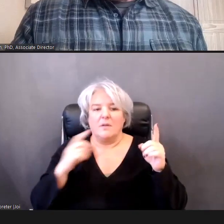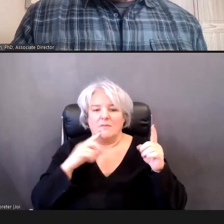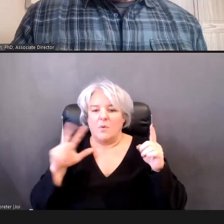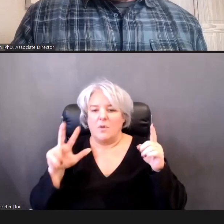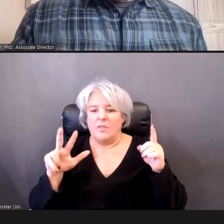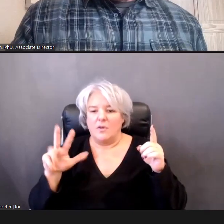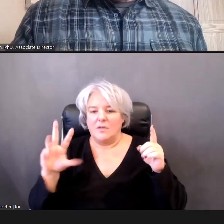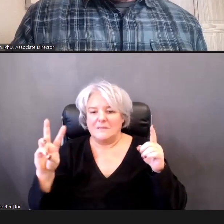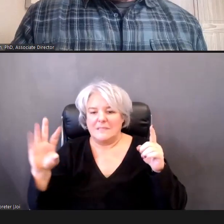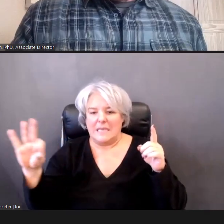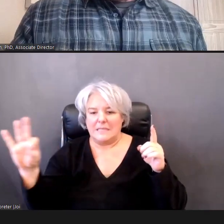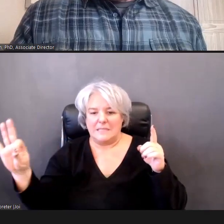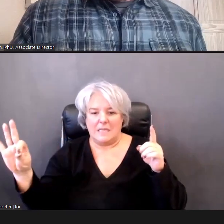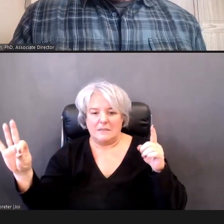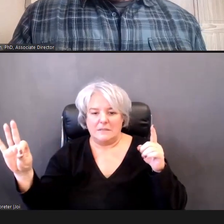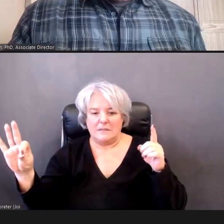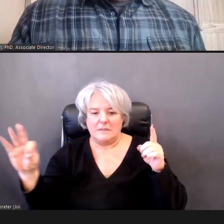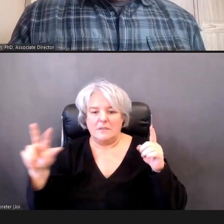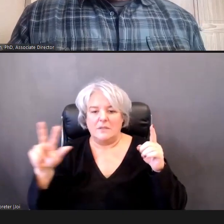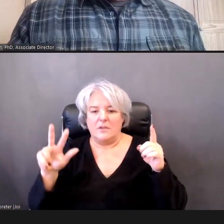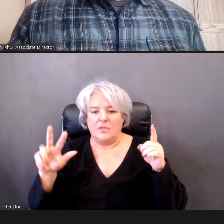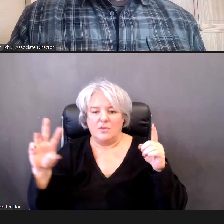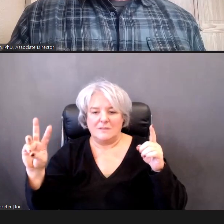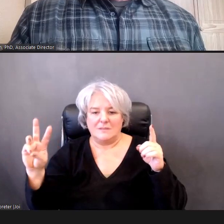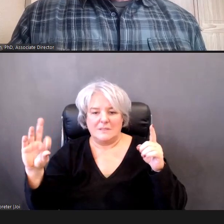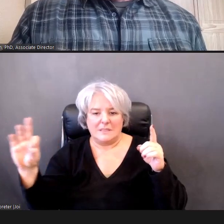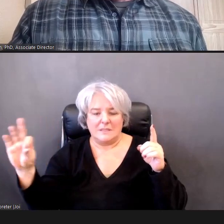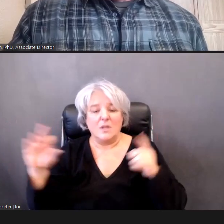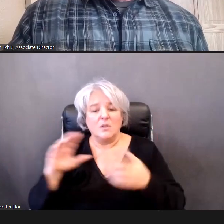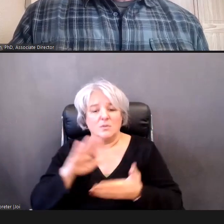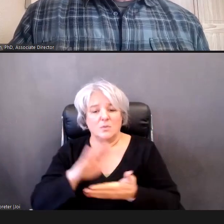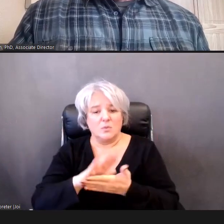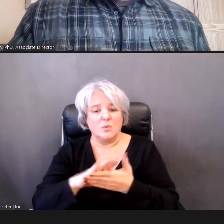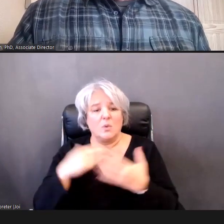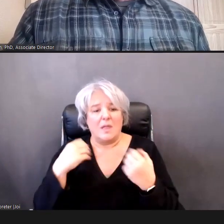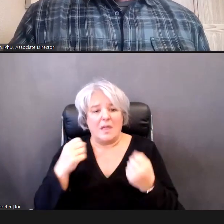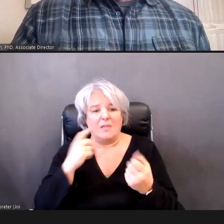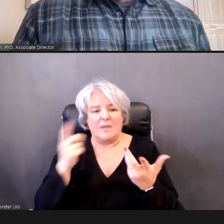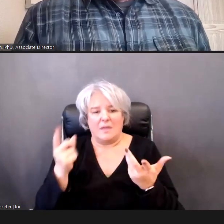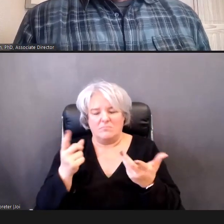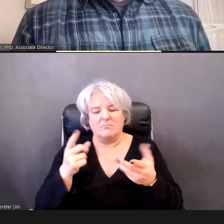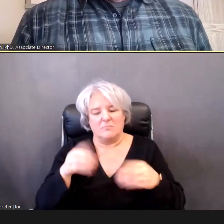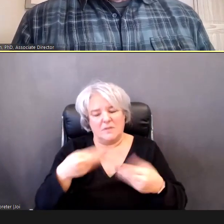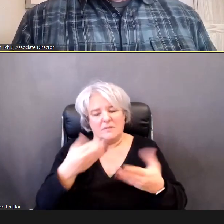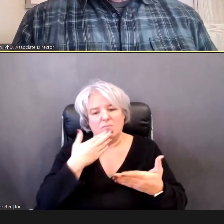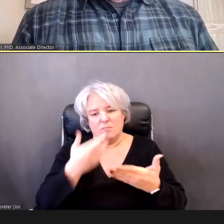36.99 um so school health could be a resource for those of you that have some